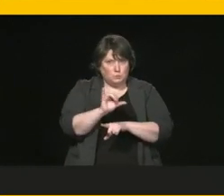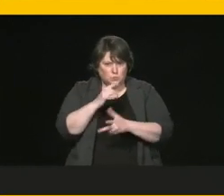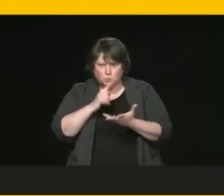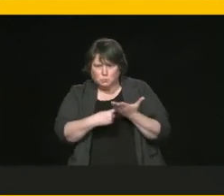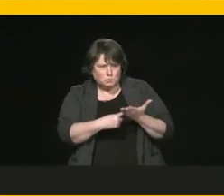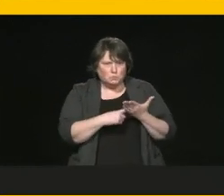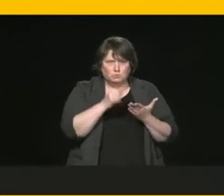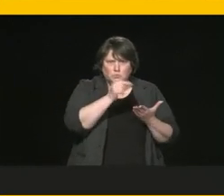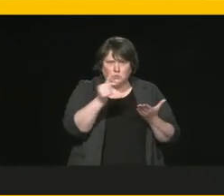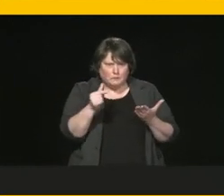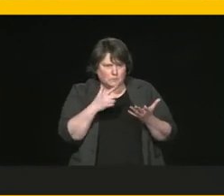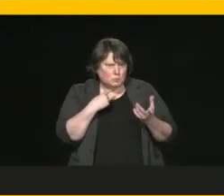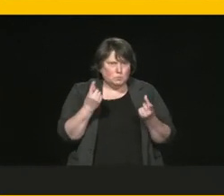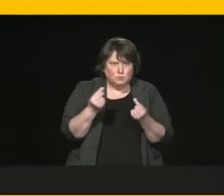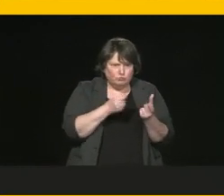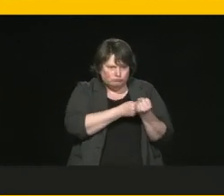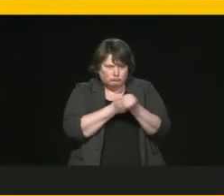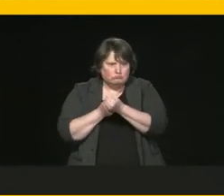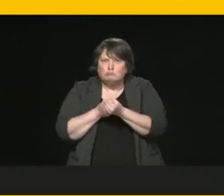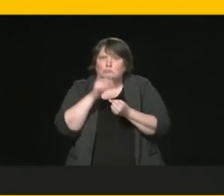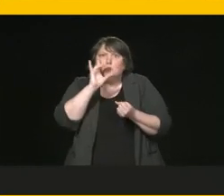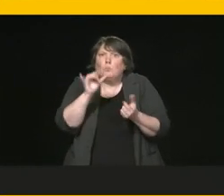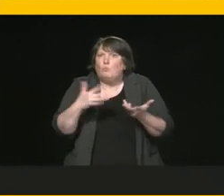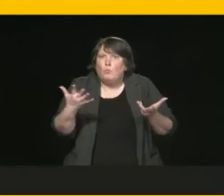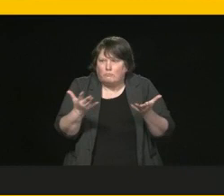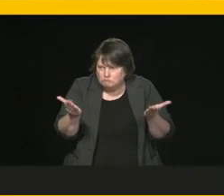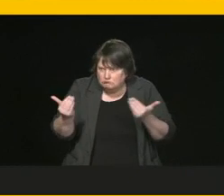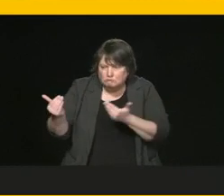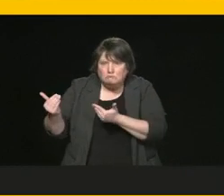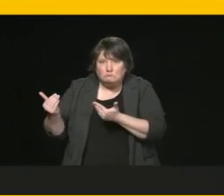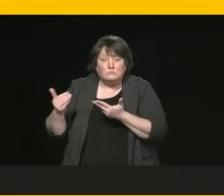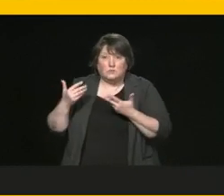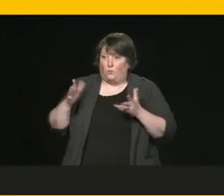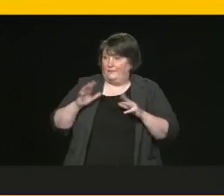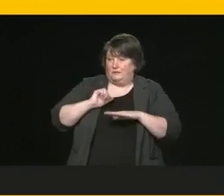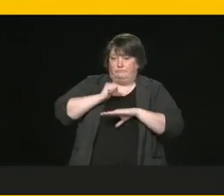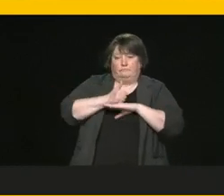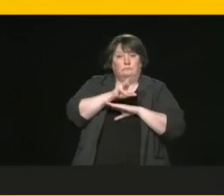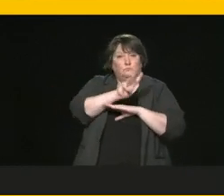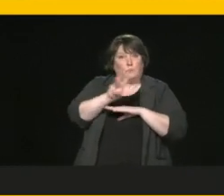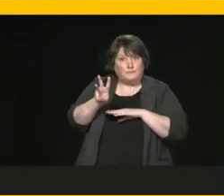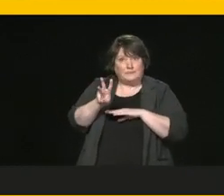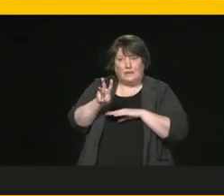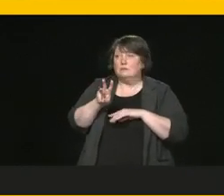THOSE DISCUSSIONS CONTINUE WITH QUEBEC AND THE OTHER PROVINCES TO SEE HOW WE CAN HELP EVEN